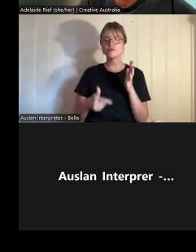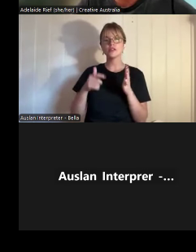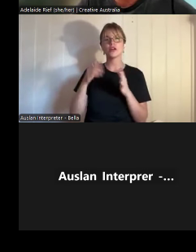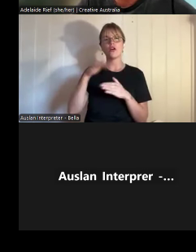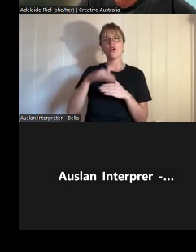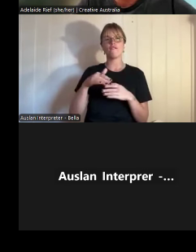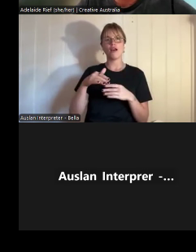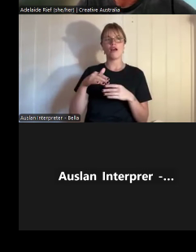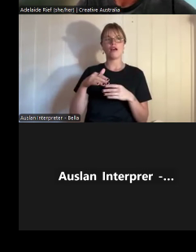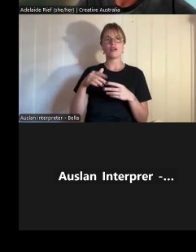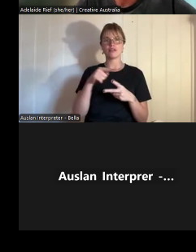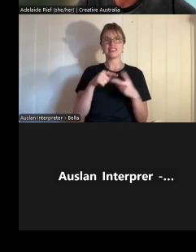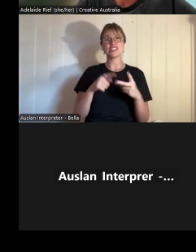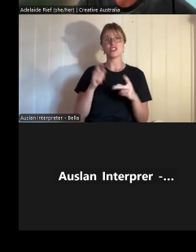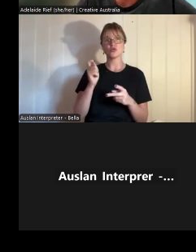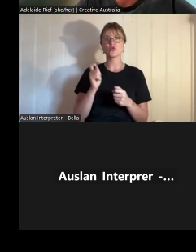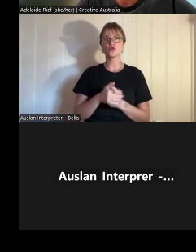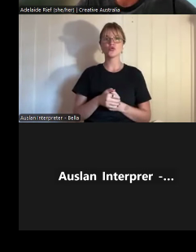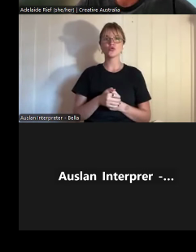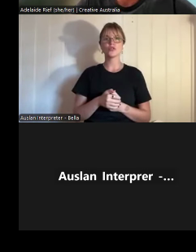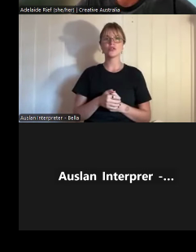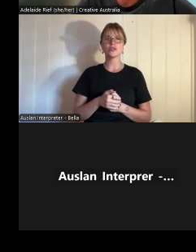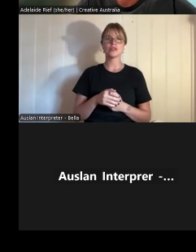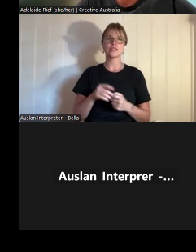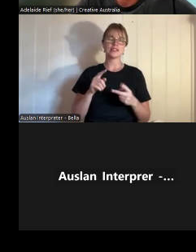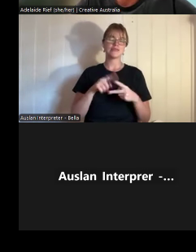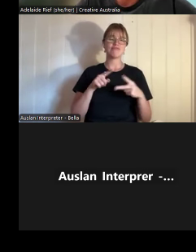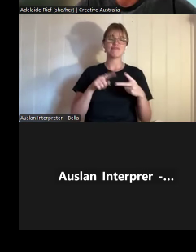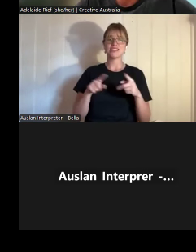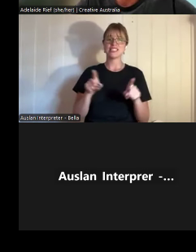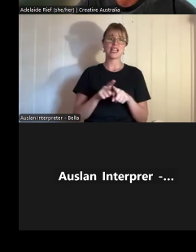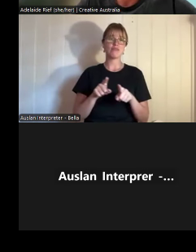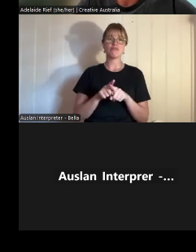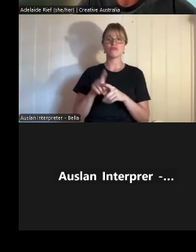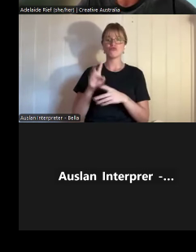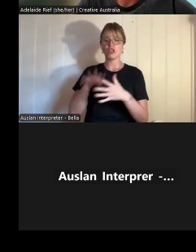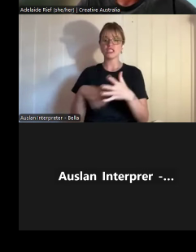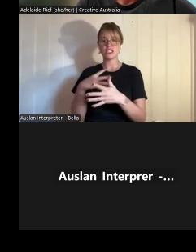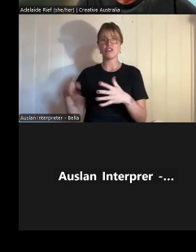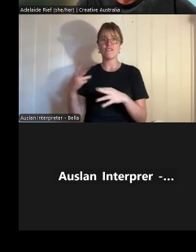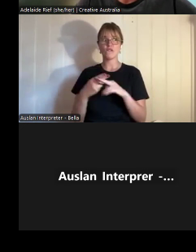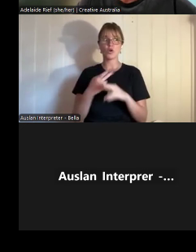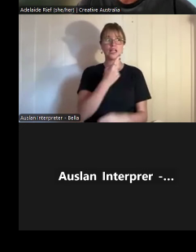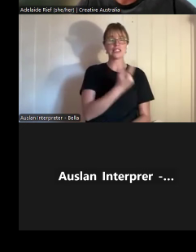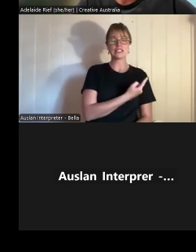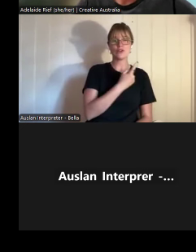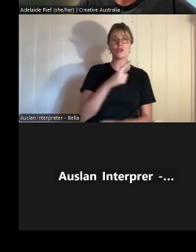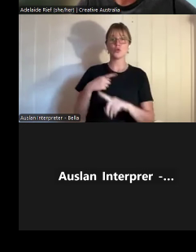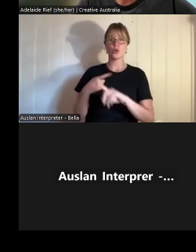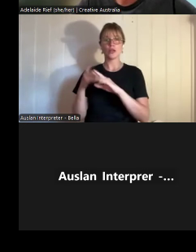funds in a moment. But they are the same criteria for both funds. Your application will be assessed